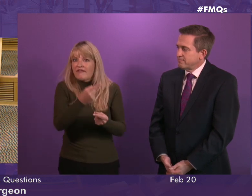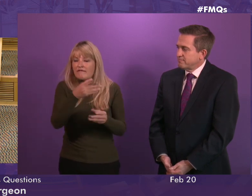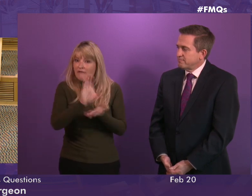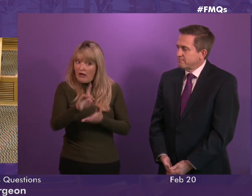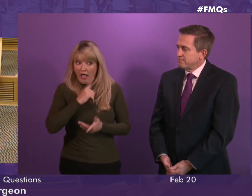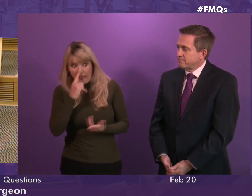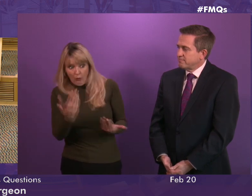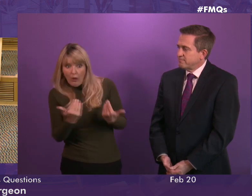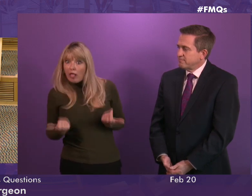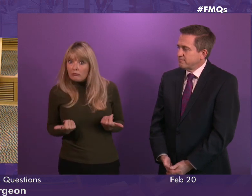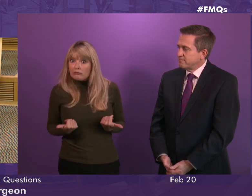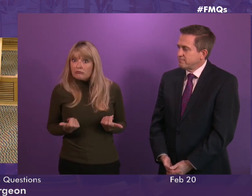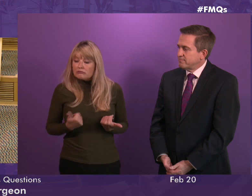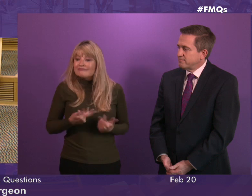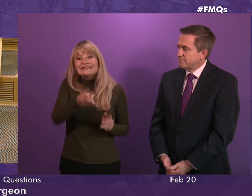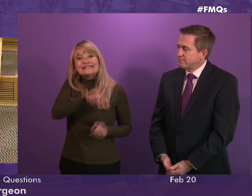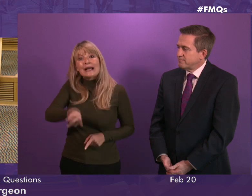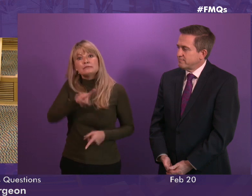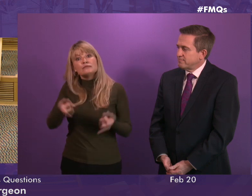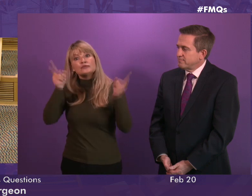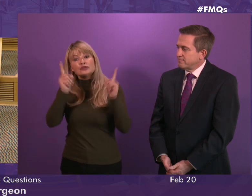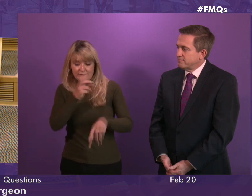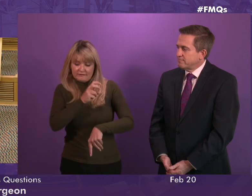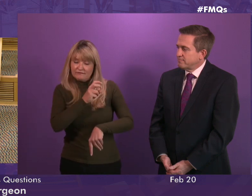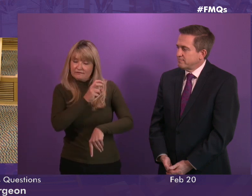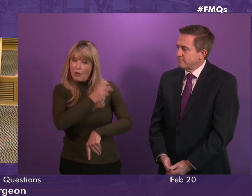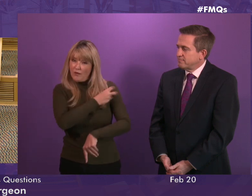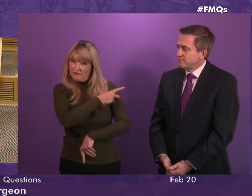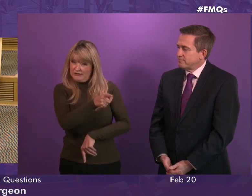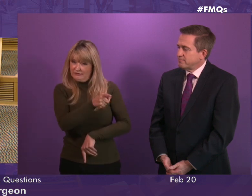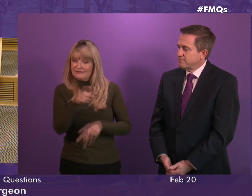As the deputy chief officer of Police Scotland, David Page, said recently: